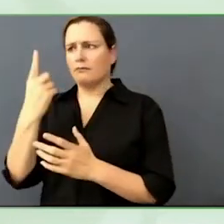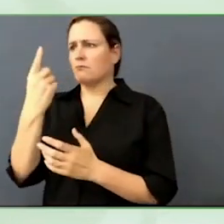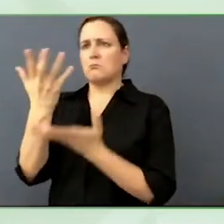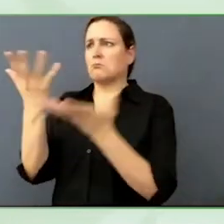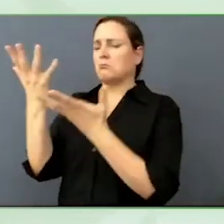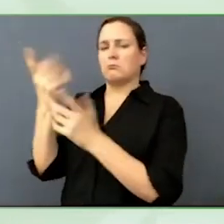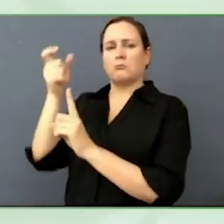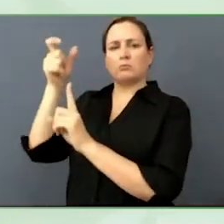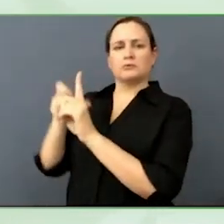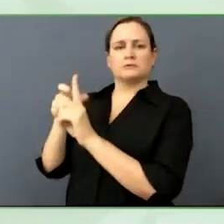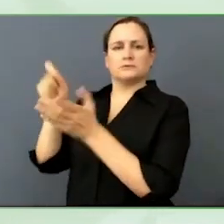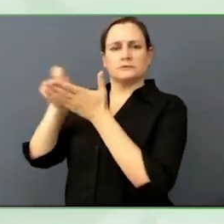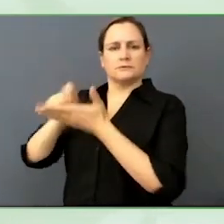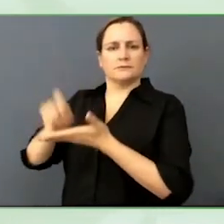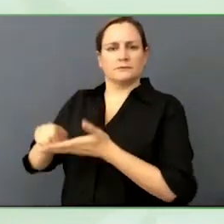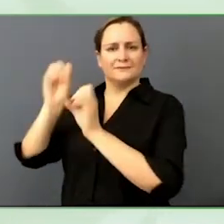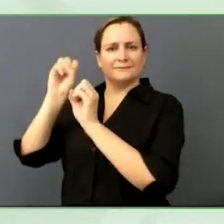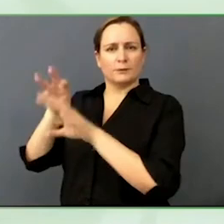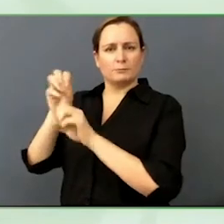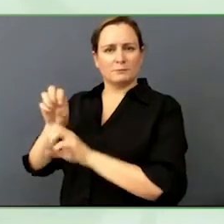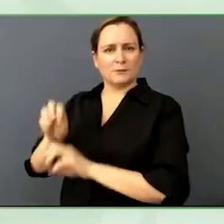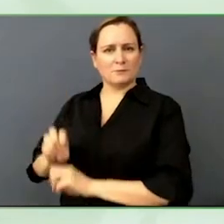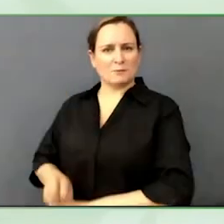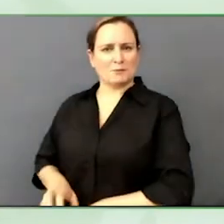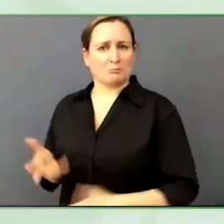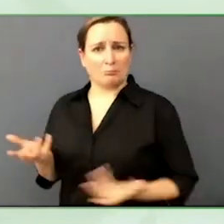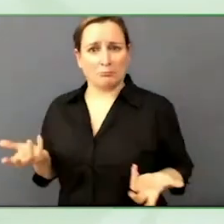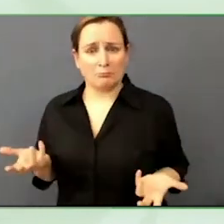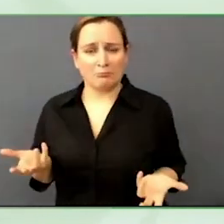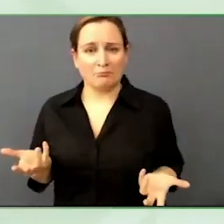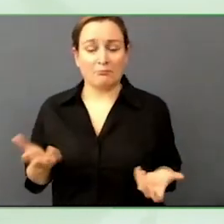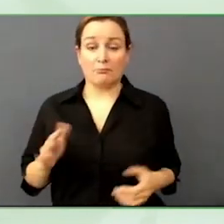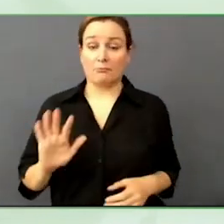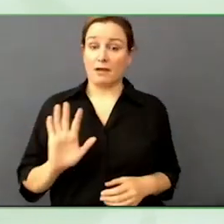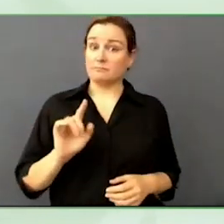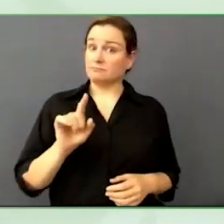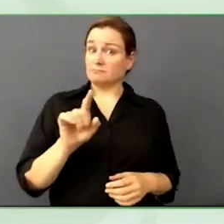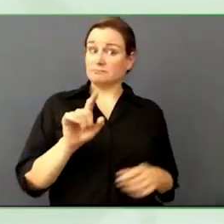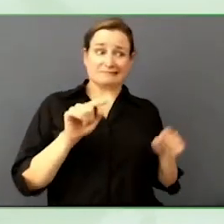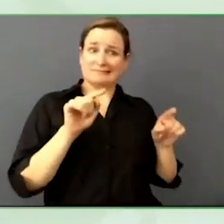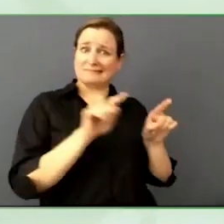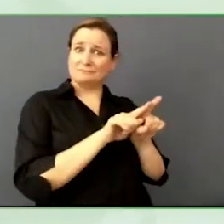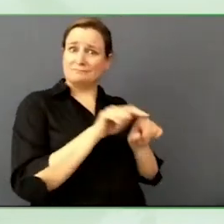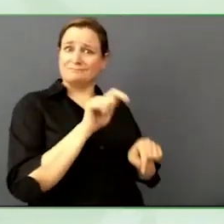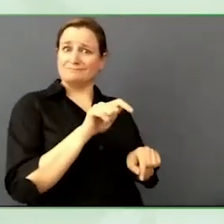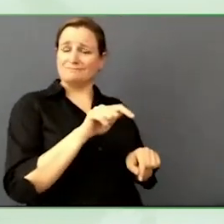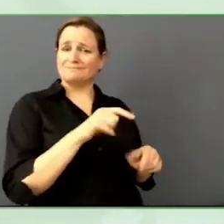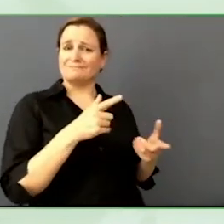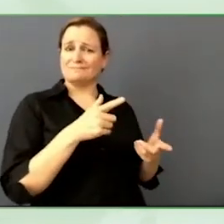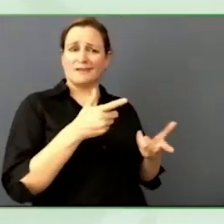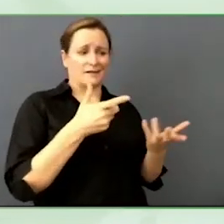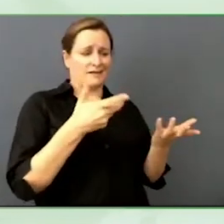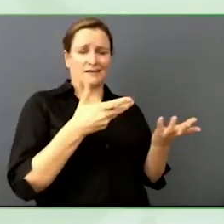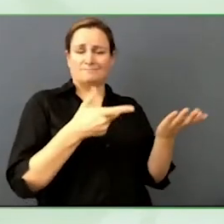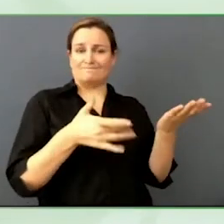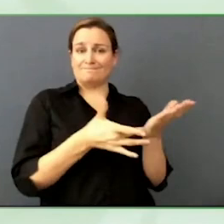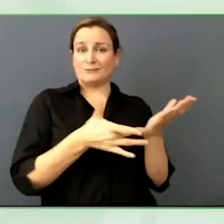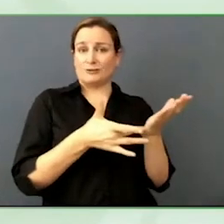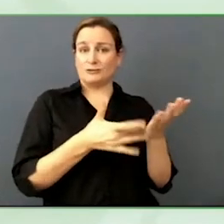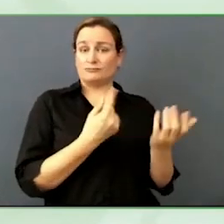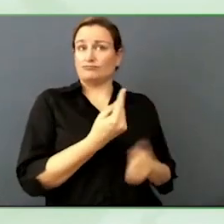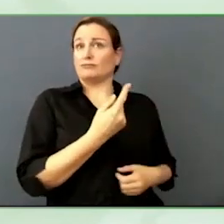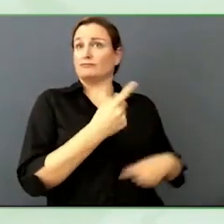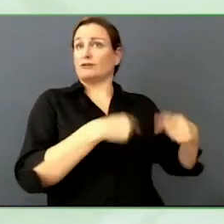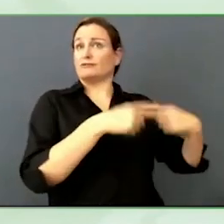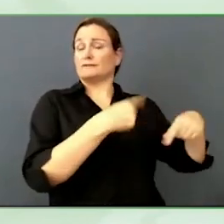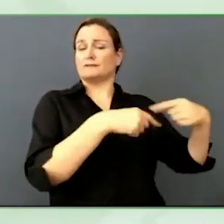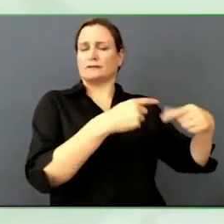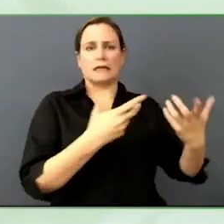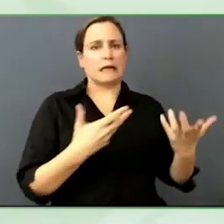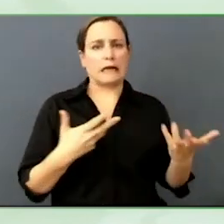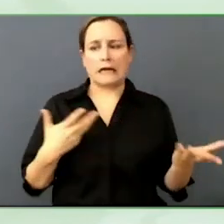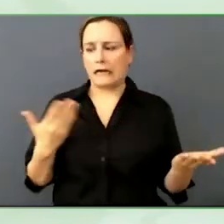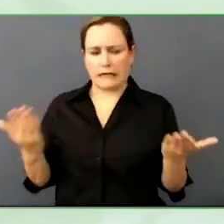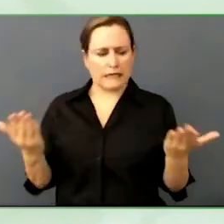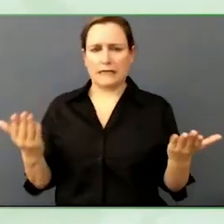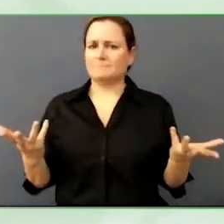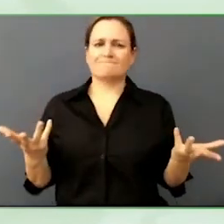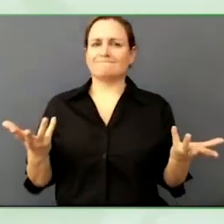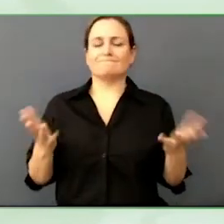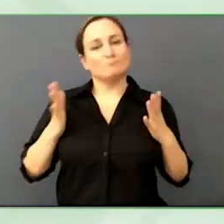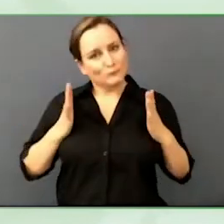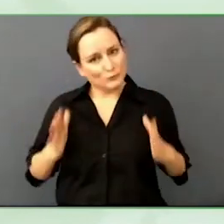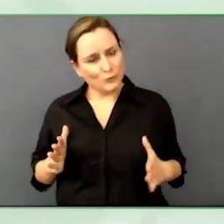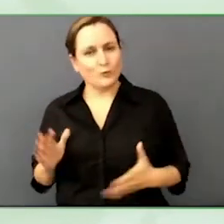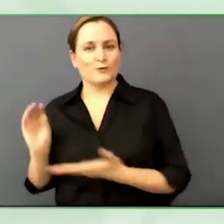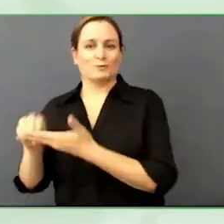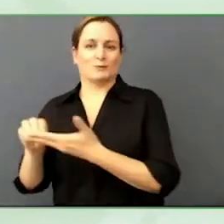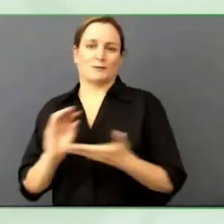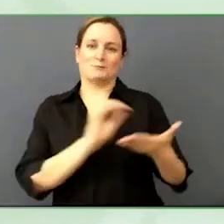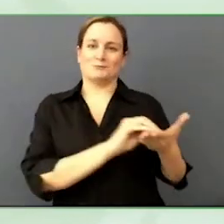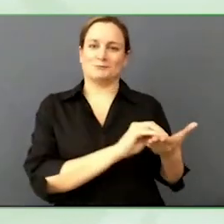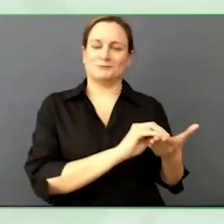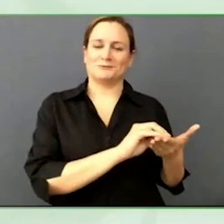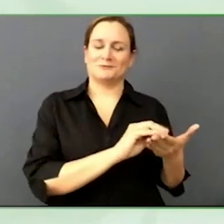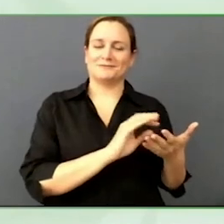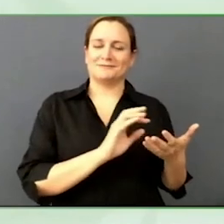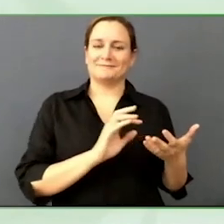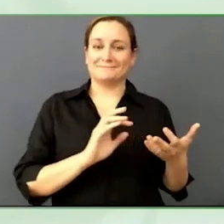you want to do a quick read, a lot of times, I always like to google